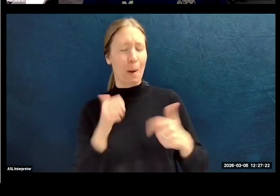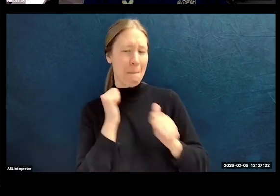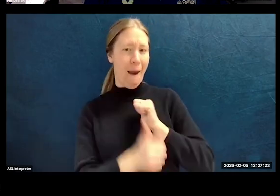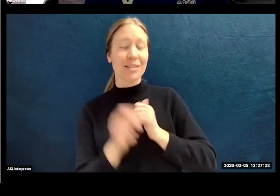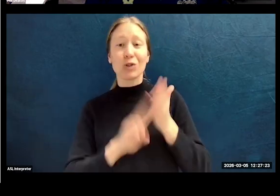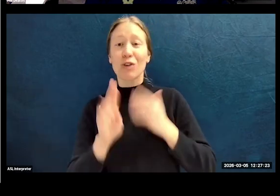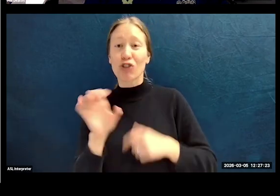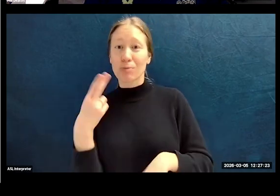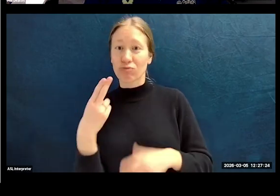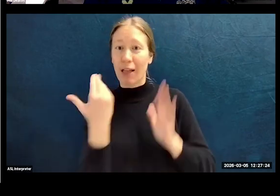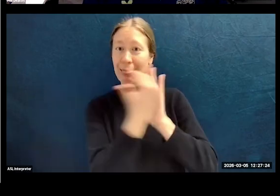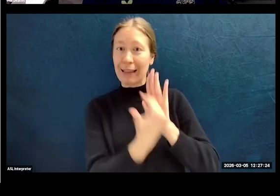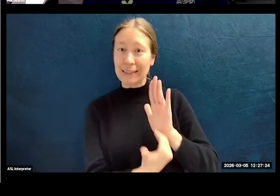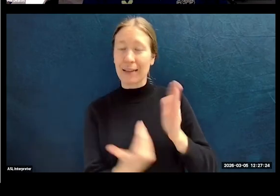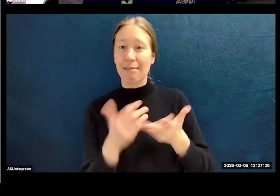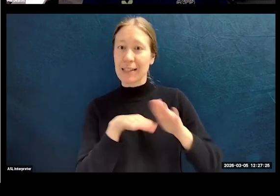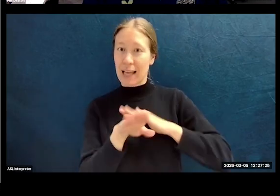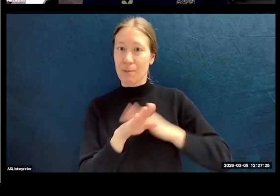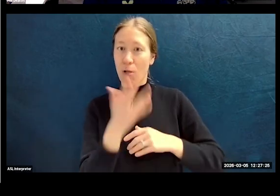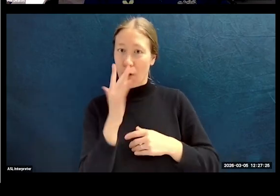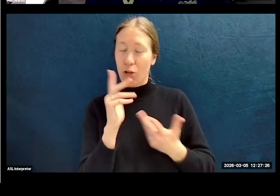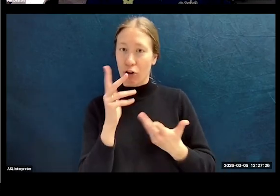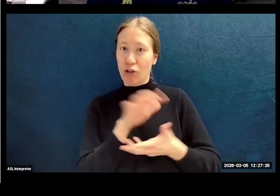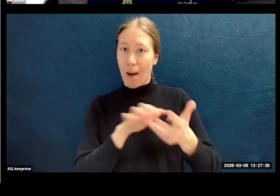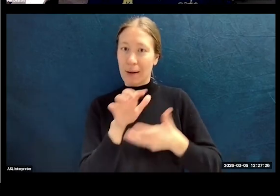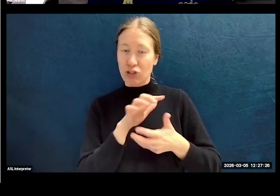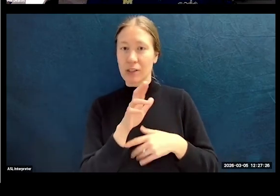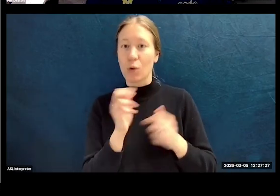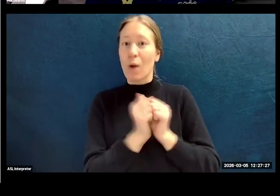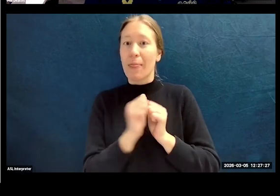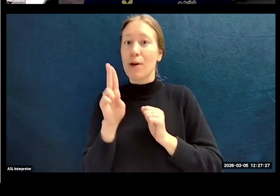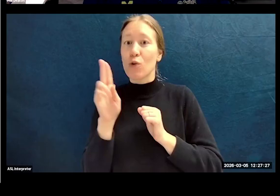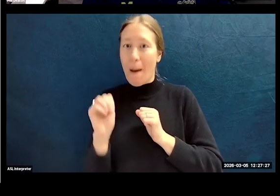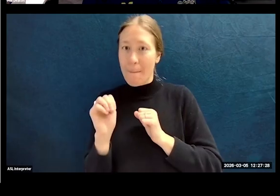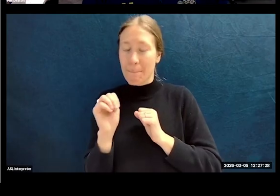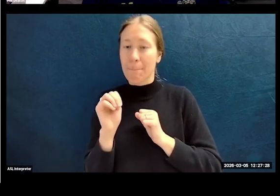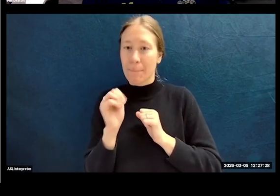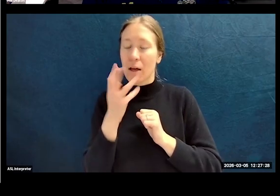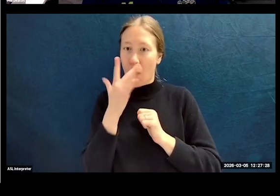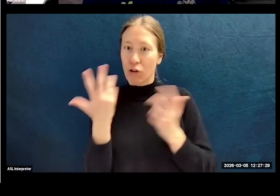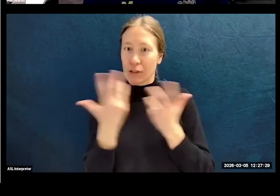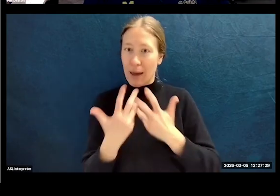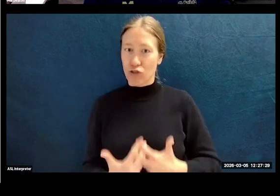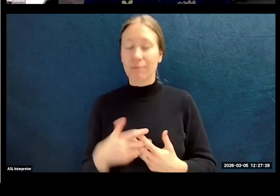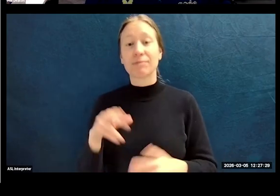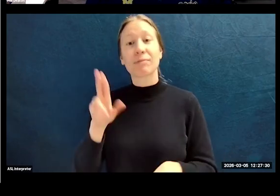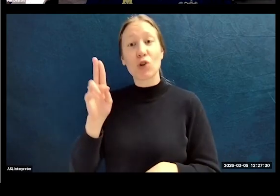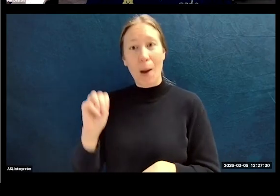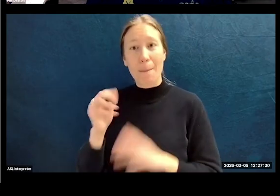accessible color combinations with branded colors. So, there's the U-M brand color accessibility webpage,